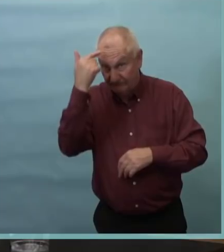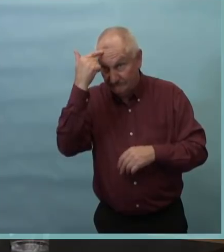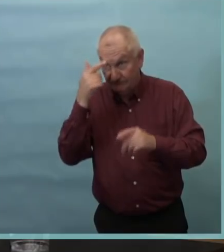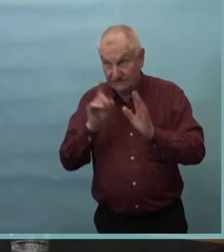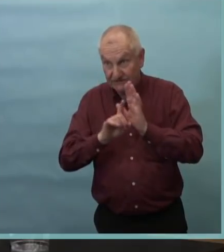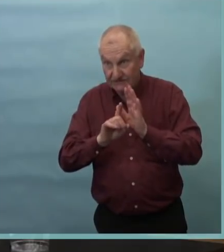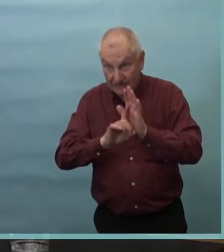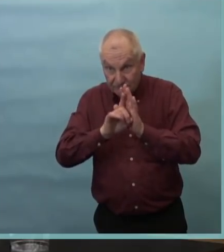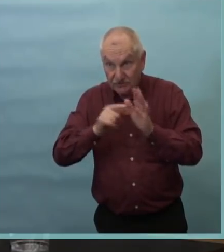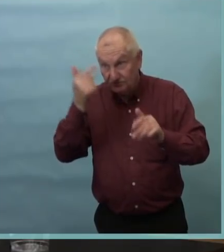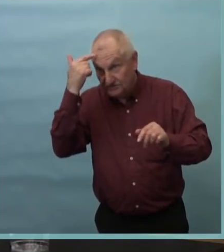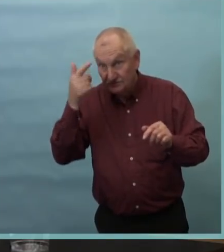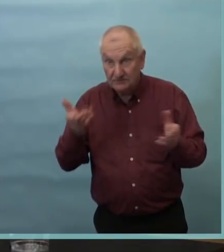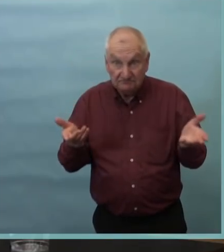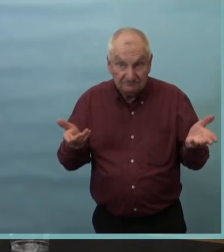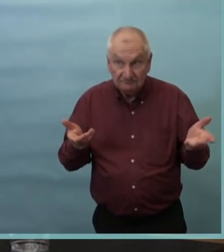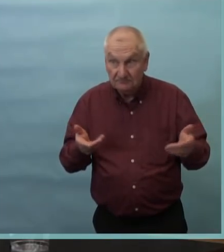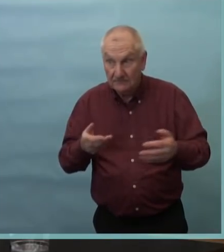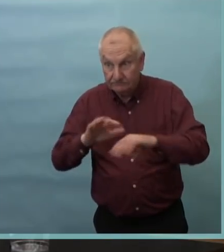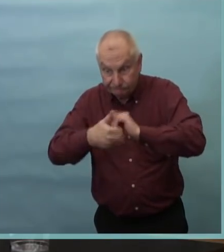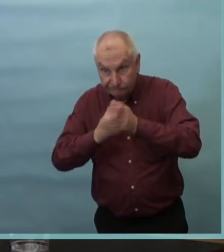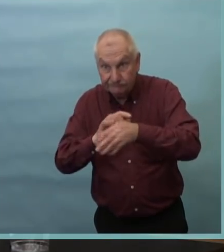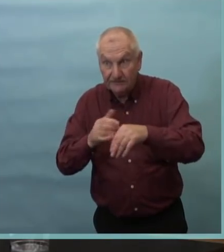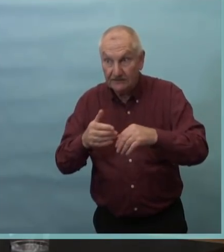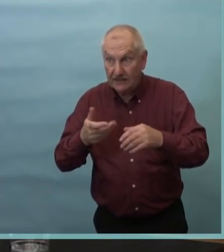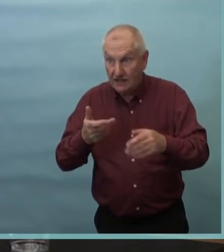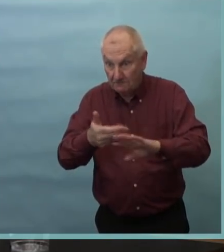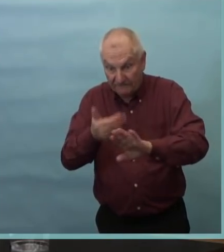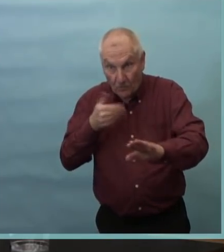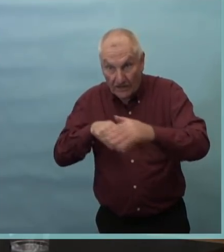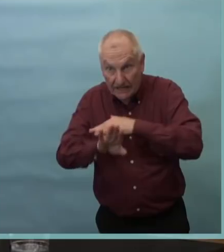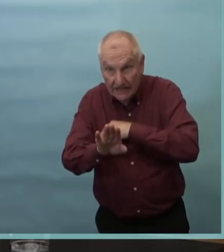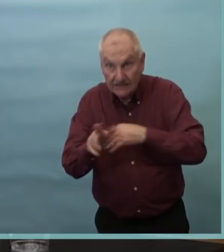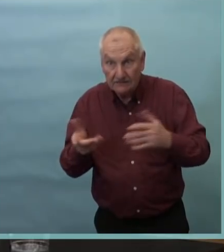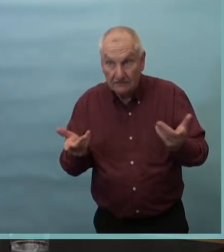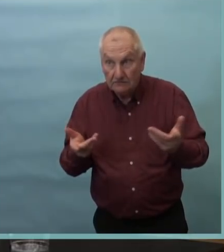we're opening up that's all going to be part of the plan so again once we have